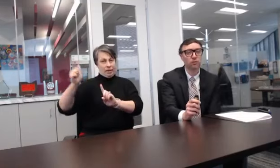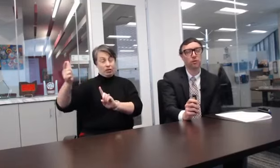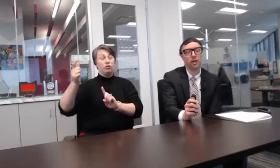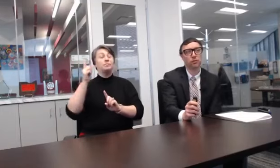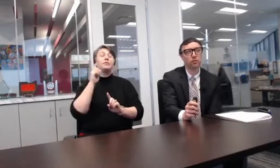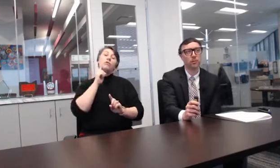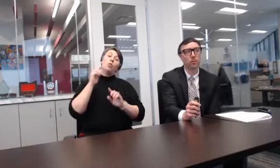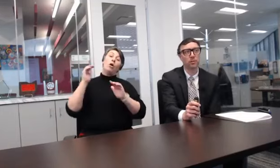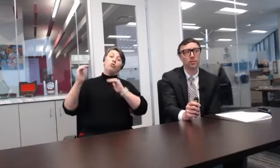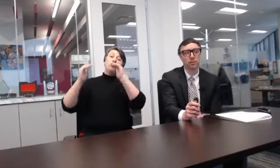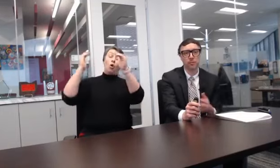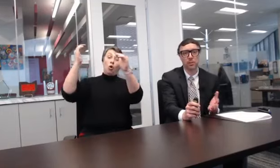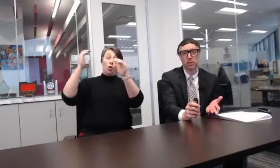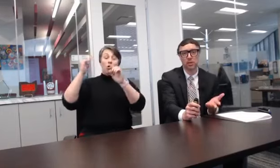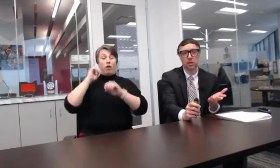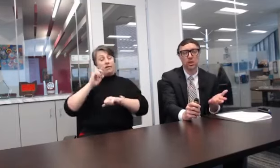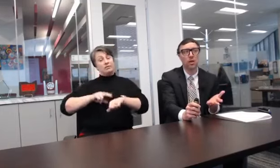So natural supports is basically